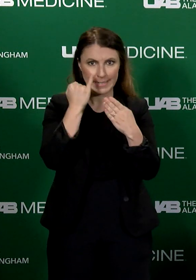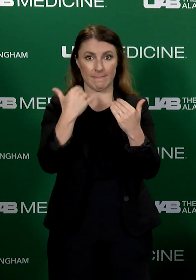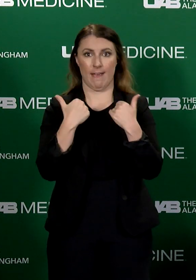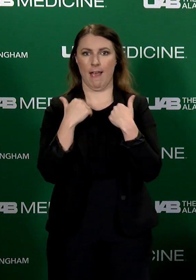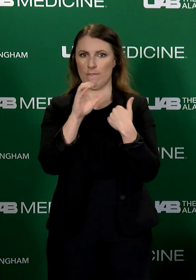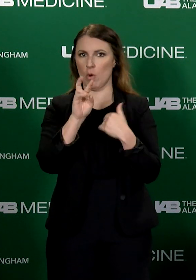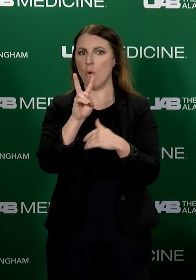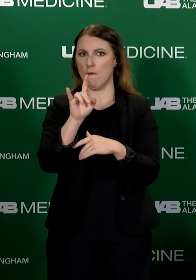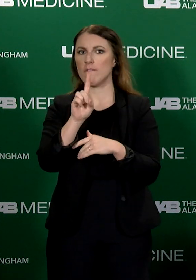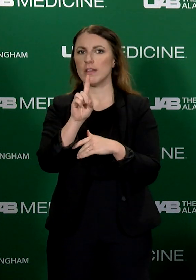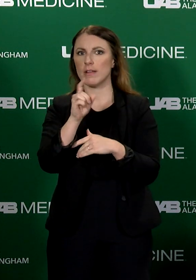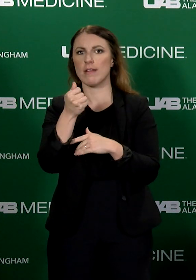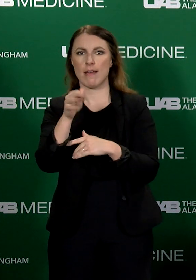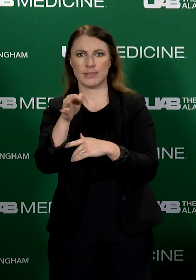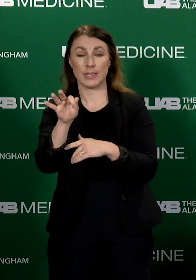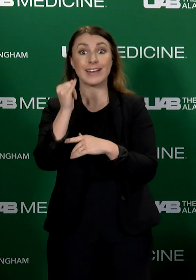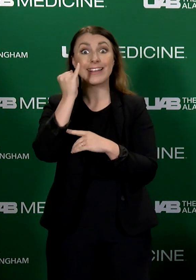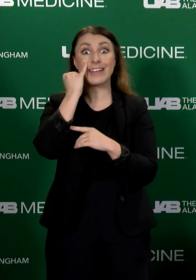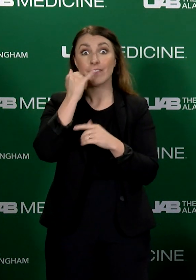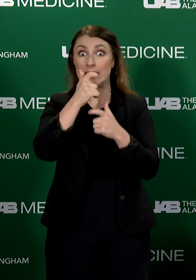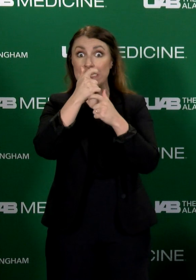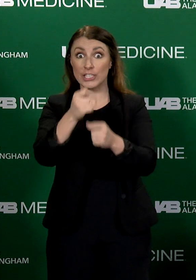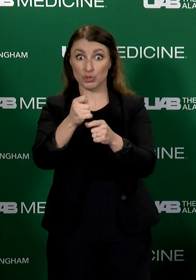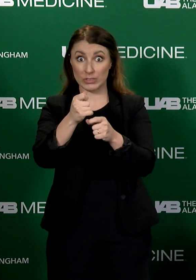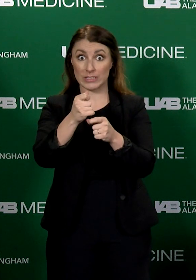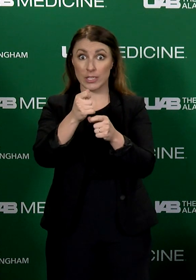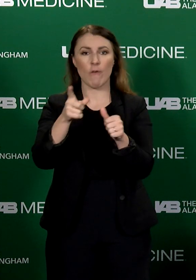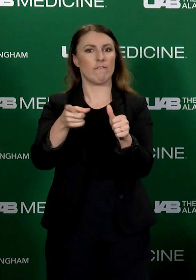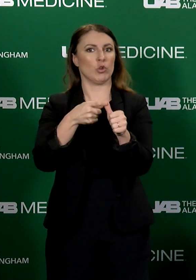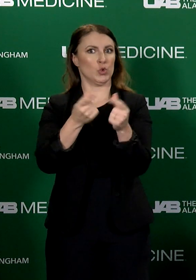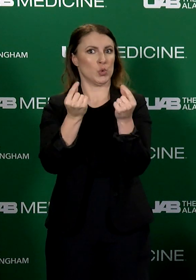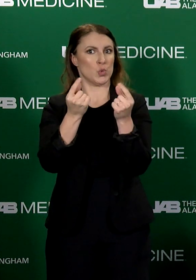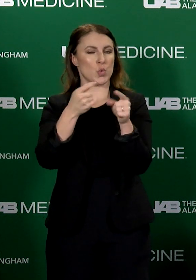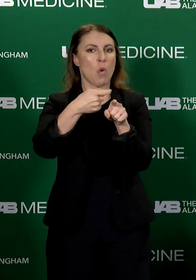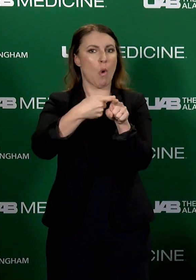patients who are interested in this testing call our call center so that